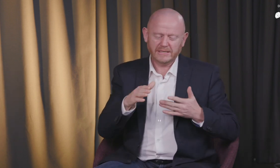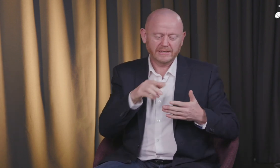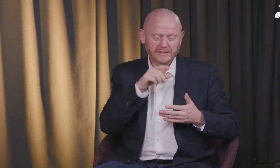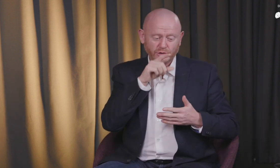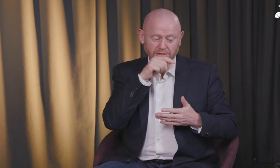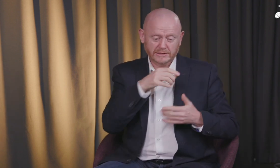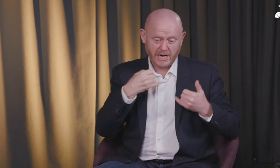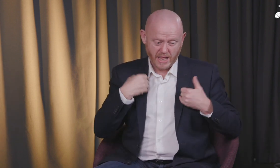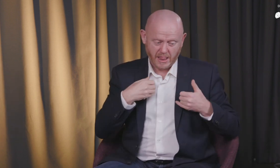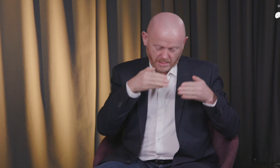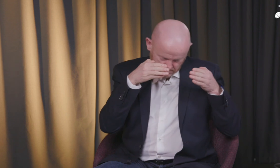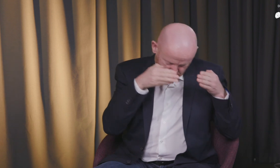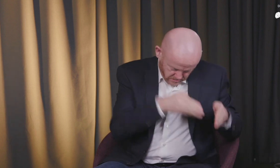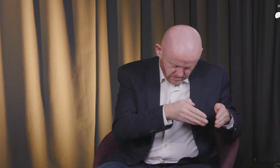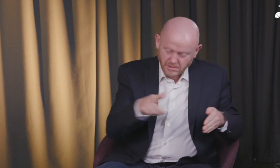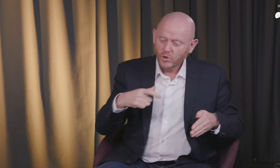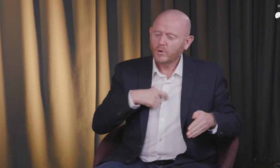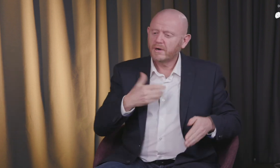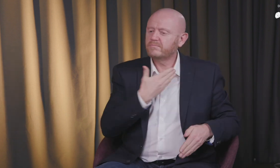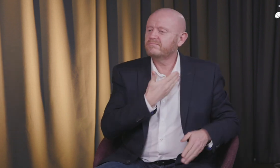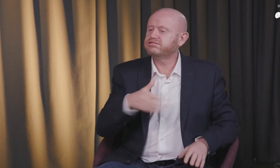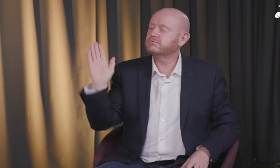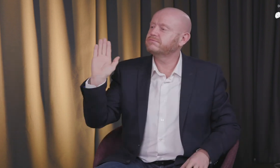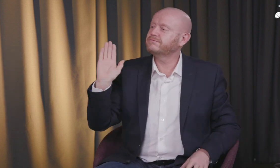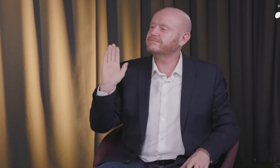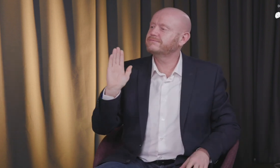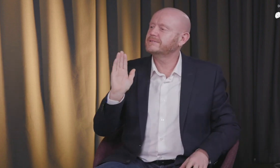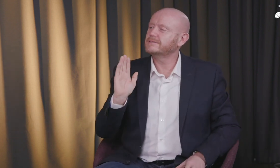meaning that their main focus was on their sick chicken, which of course takes priority over humans